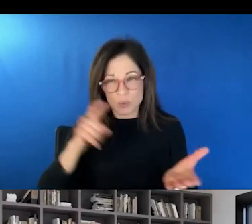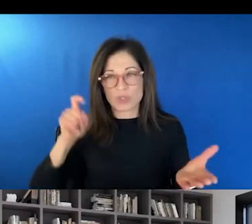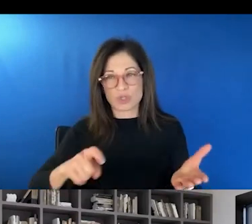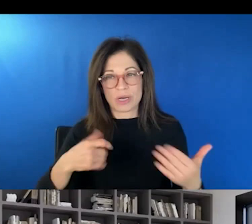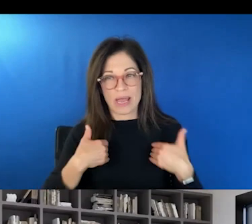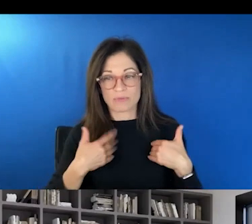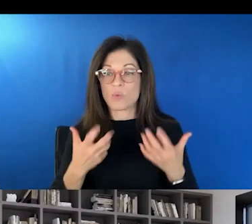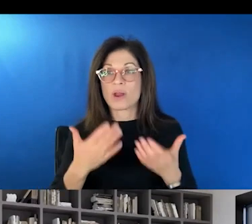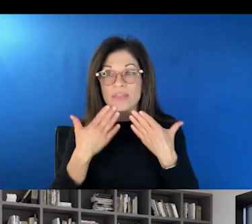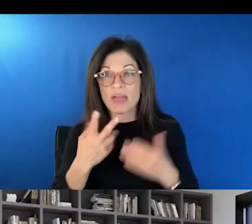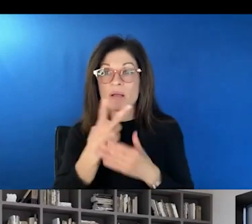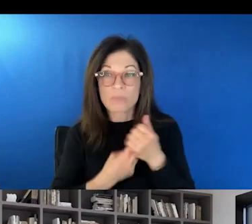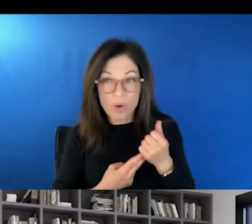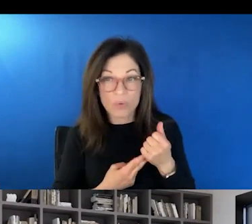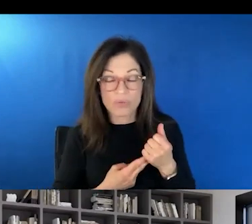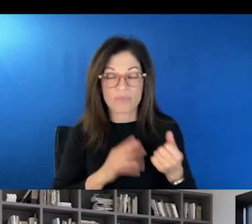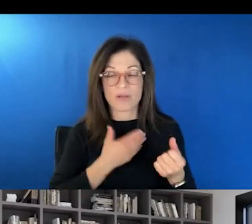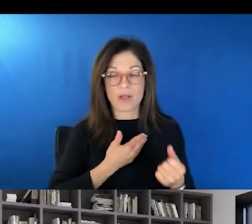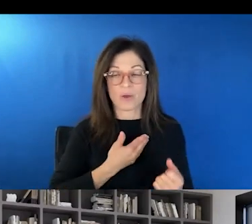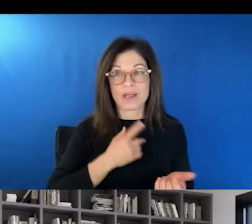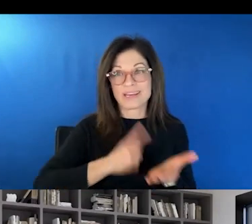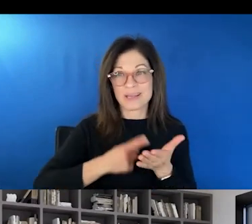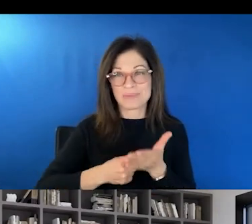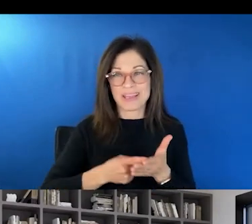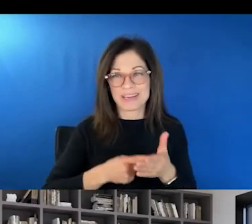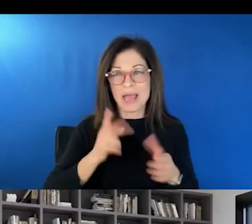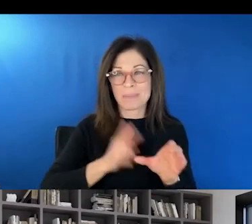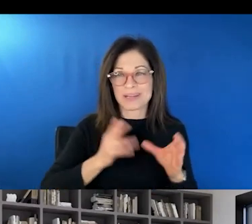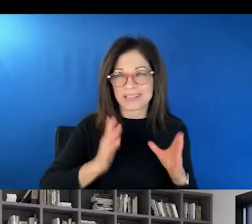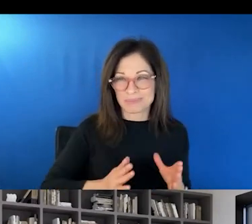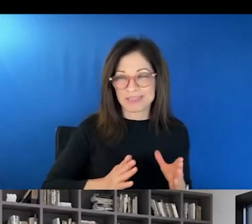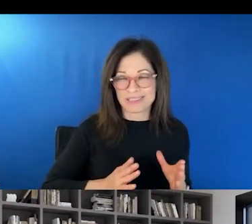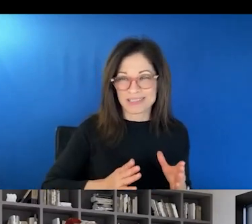THANK BOTH OF THE DEBATE PARTICIPANTS. YOU BOTH HAVE MADE GREAT